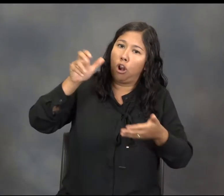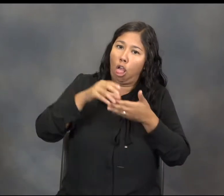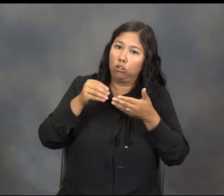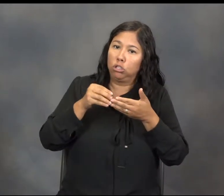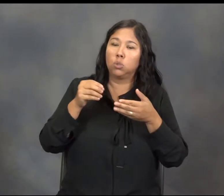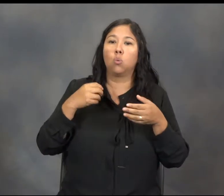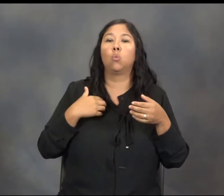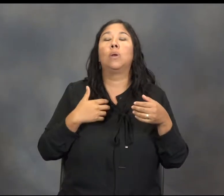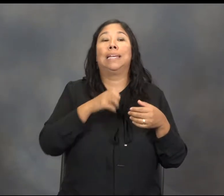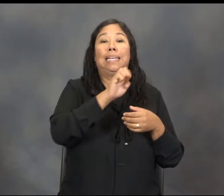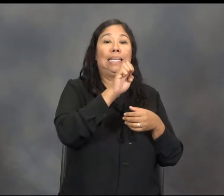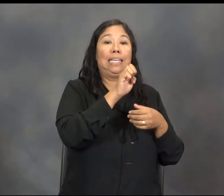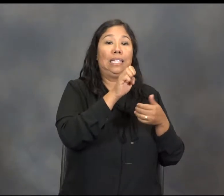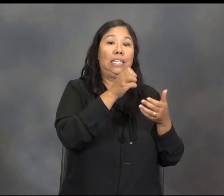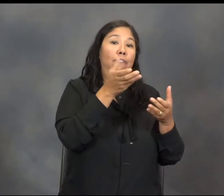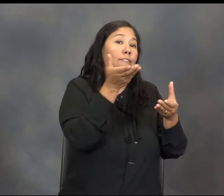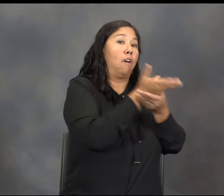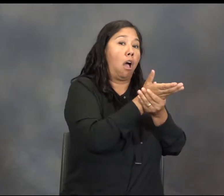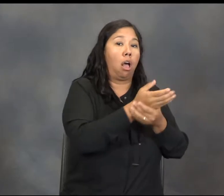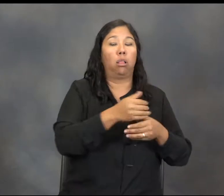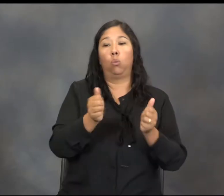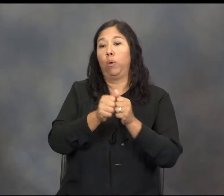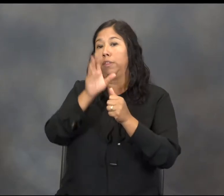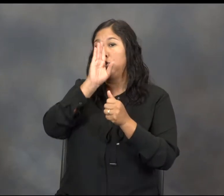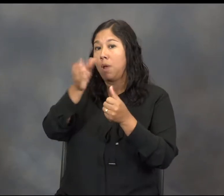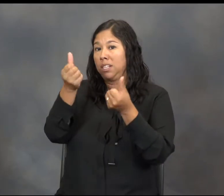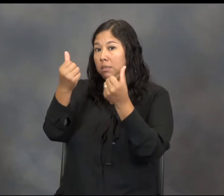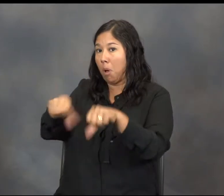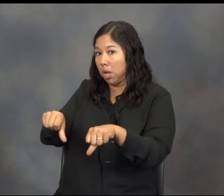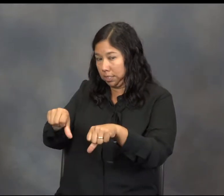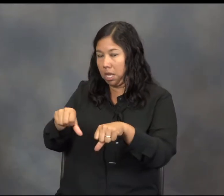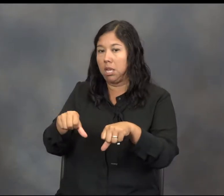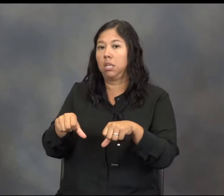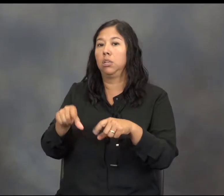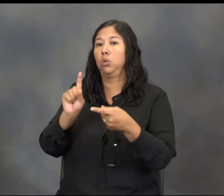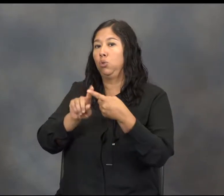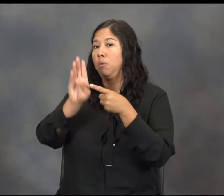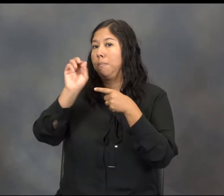and we can get your tax return refund back to you in a matter of weeks.